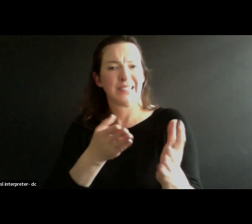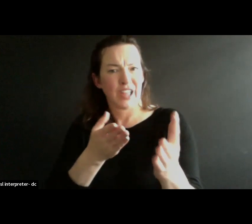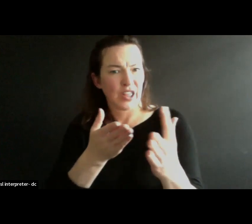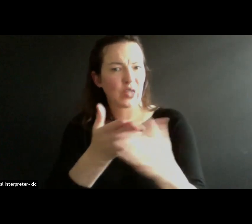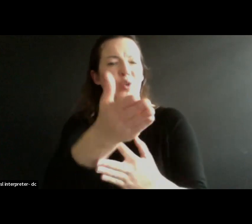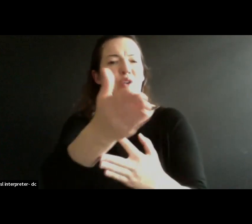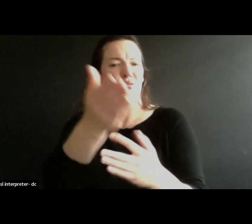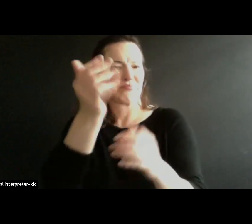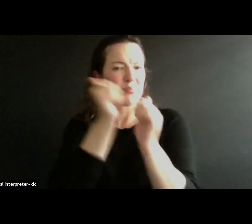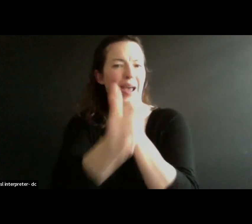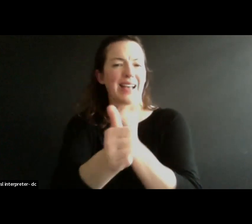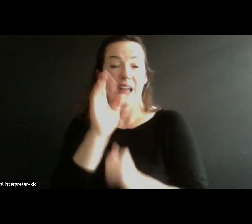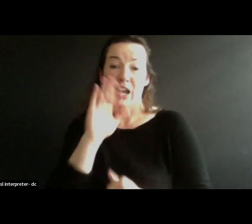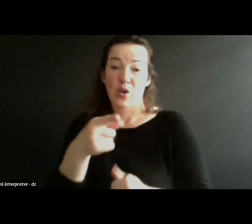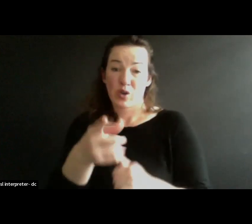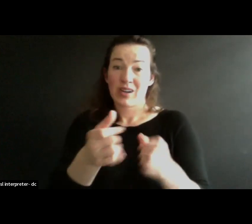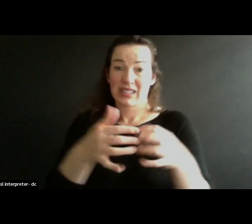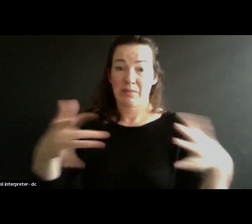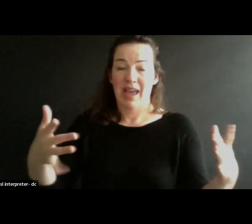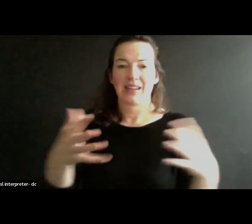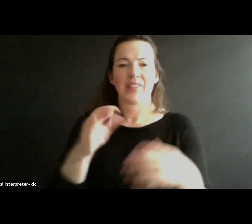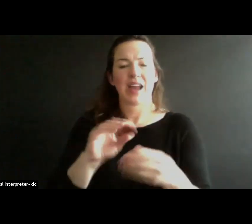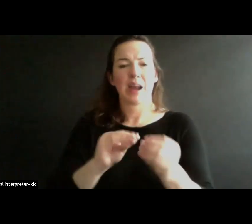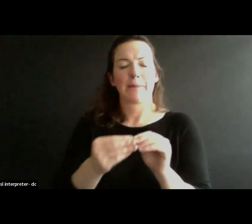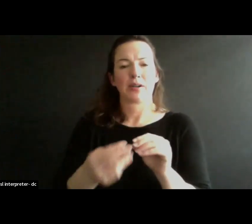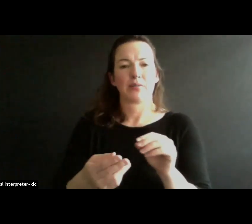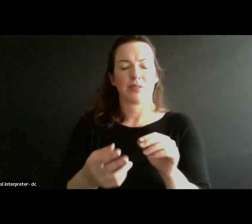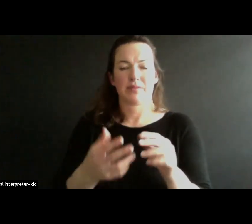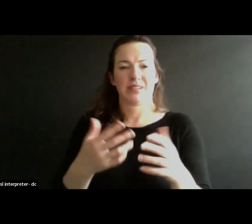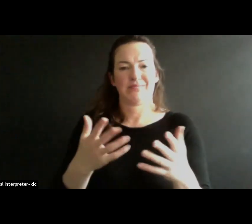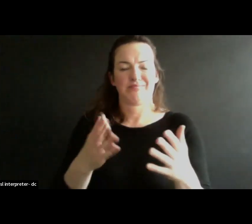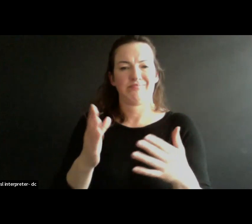I know you're expanding and so that number is probably quite influx. But the last time